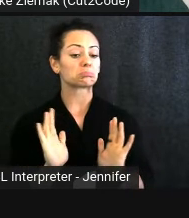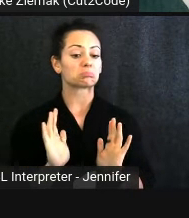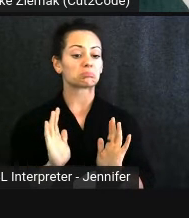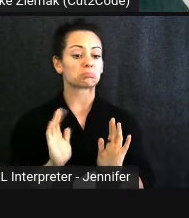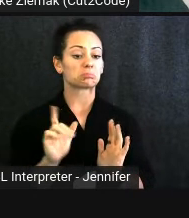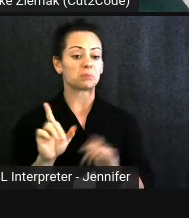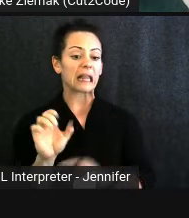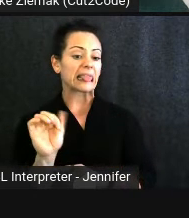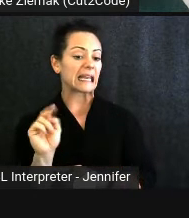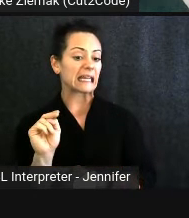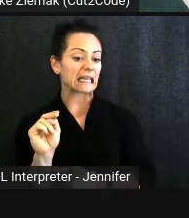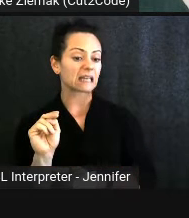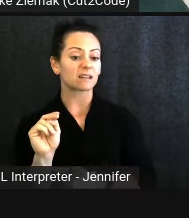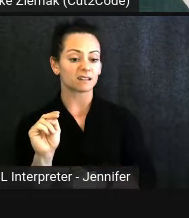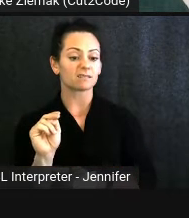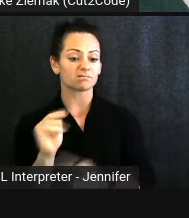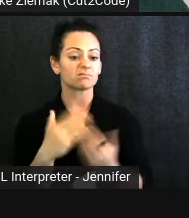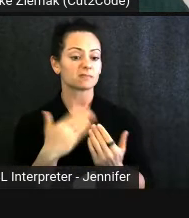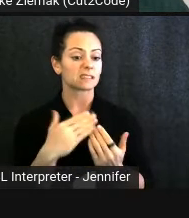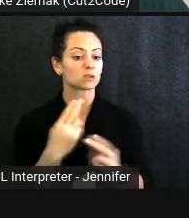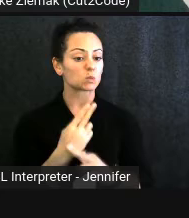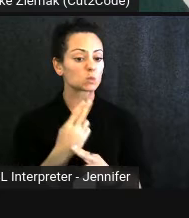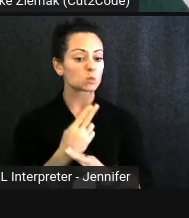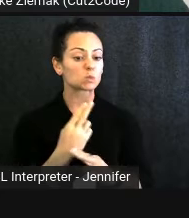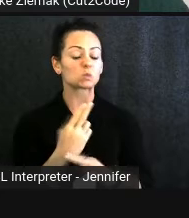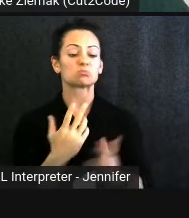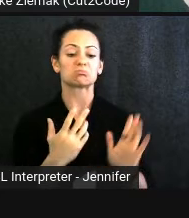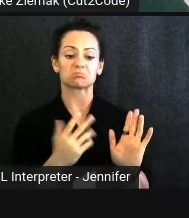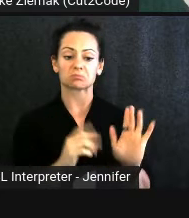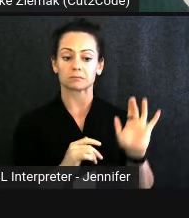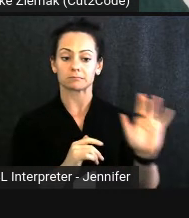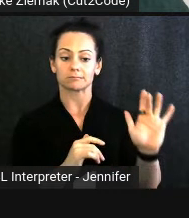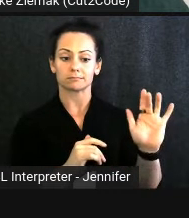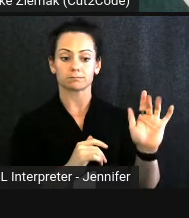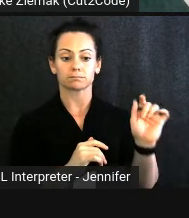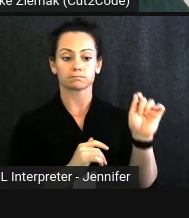Maybe if I were really, really want to exigent,